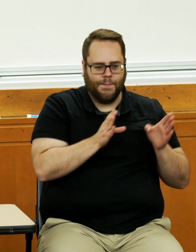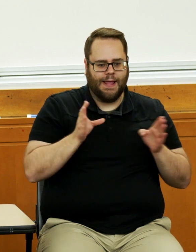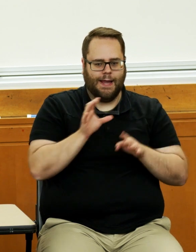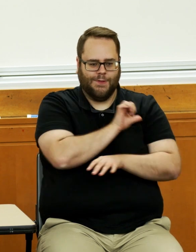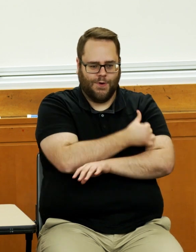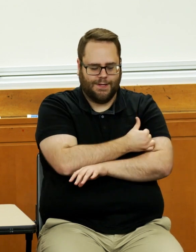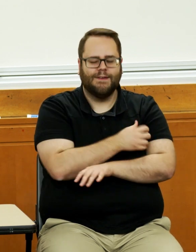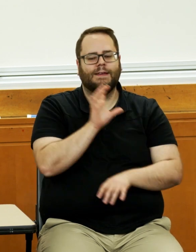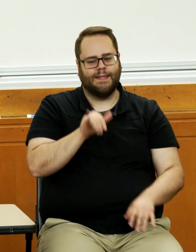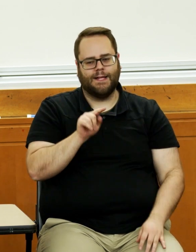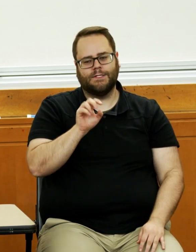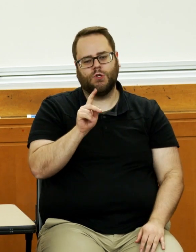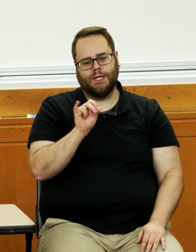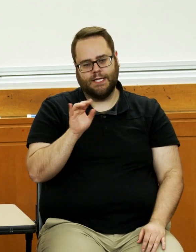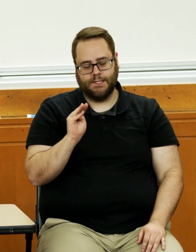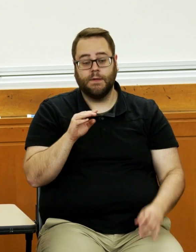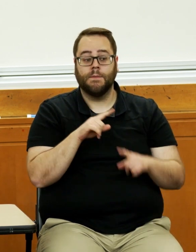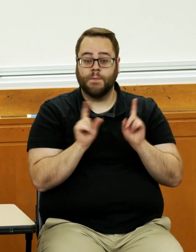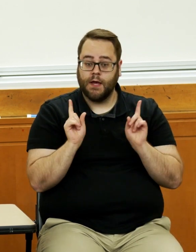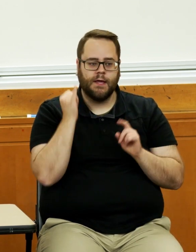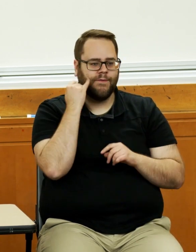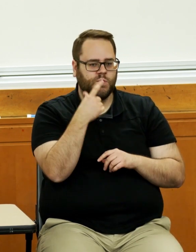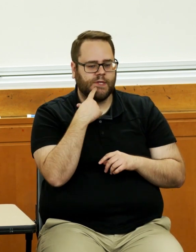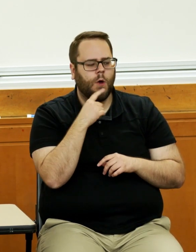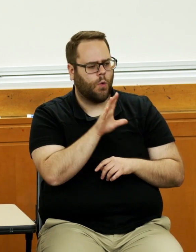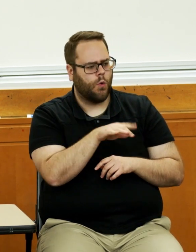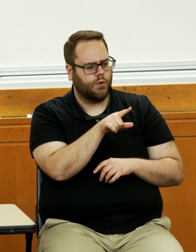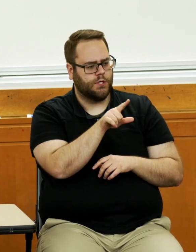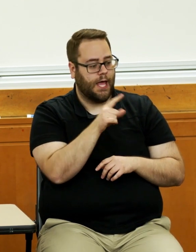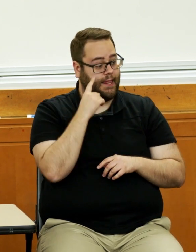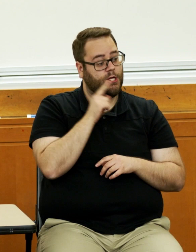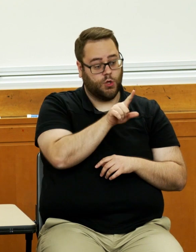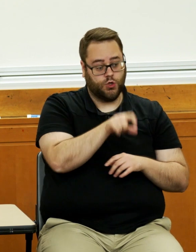tokenism. But actually, saying we need you to be represented or we think you should be represented.